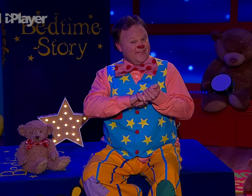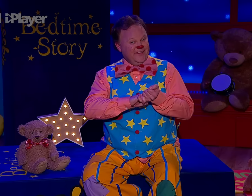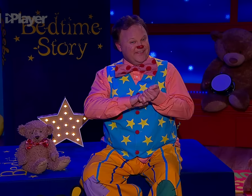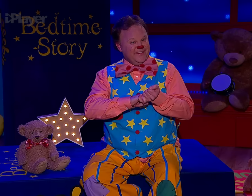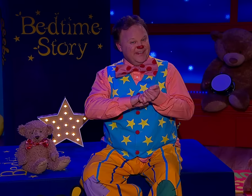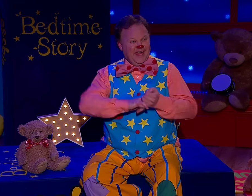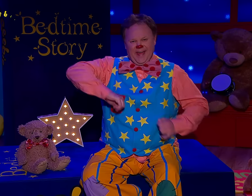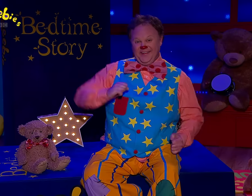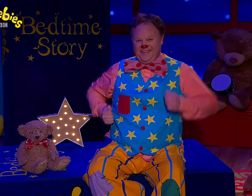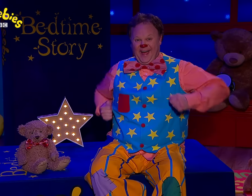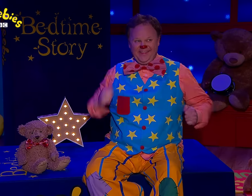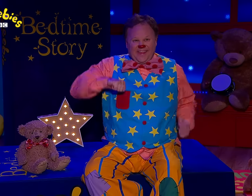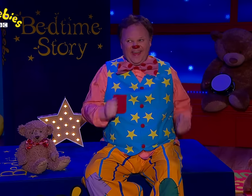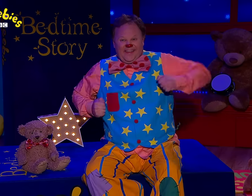susan dances